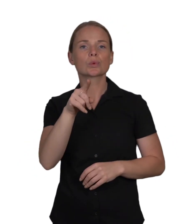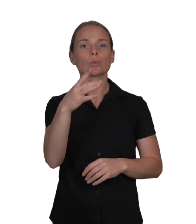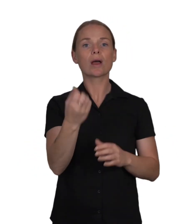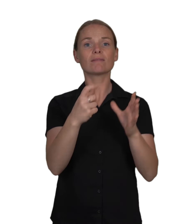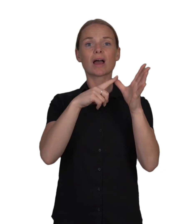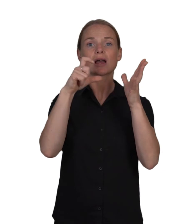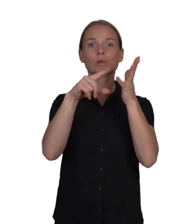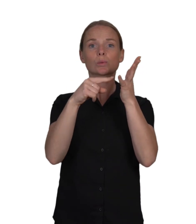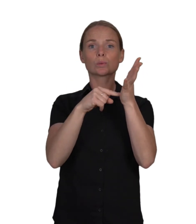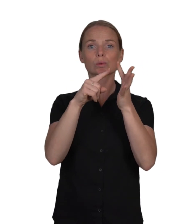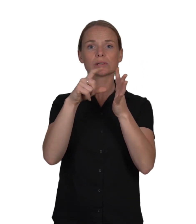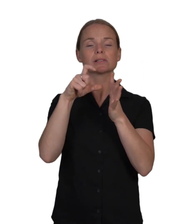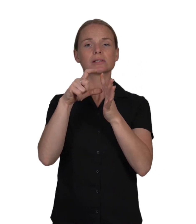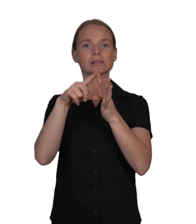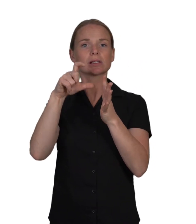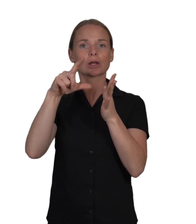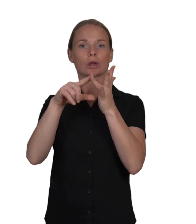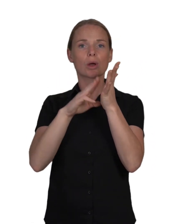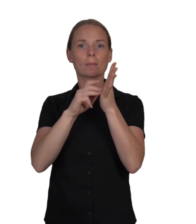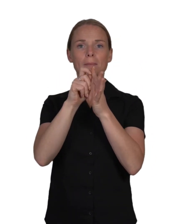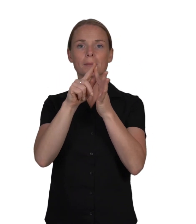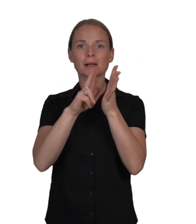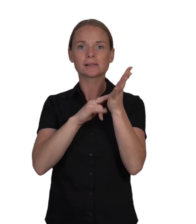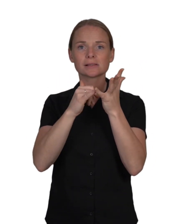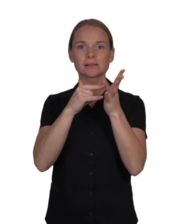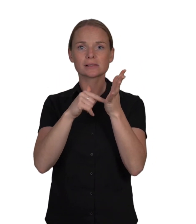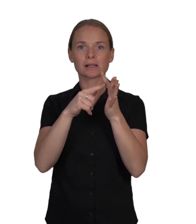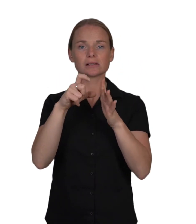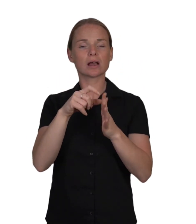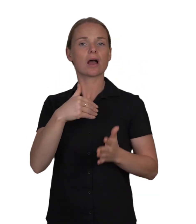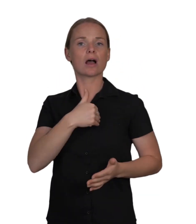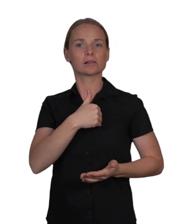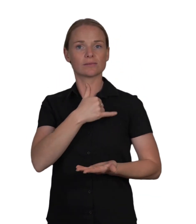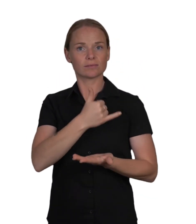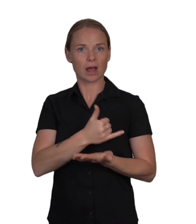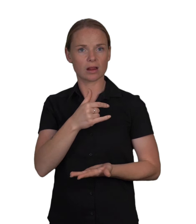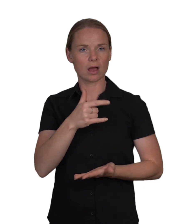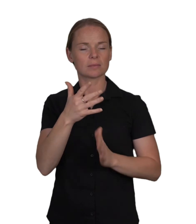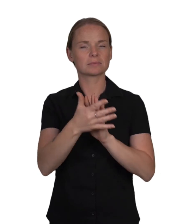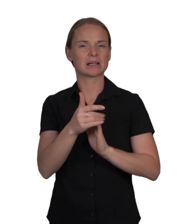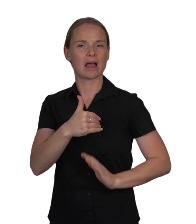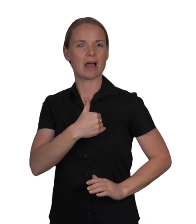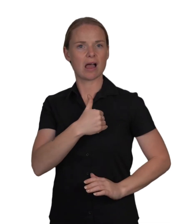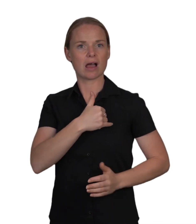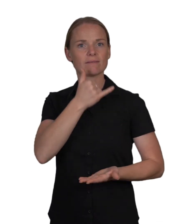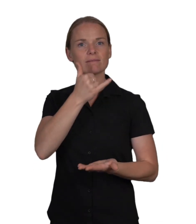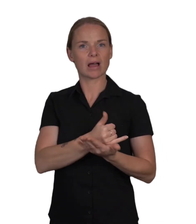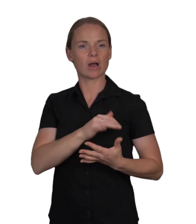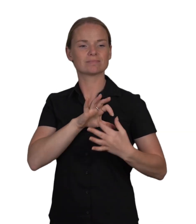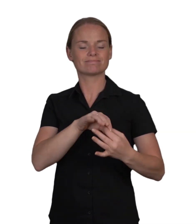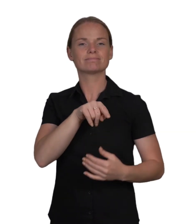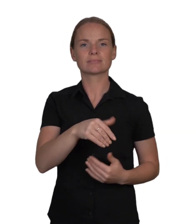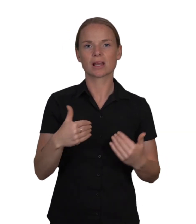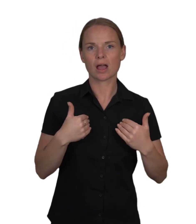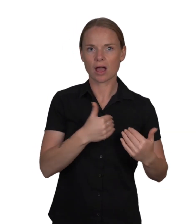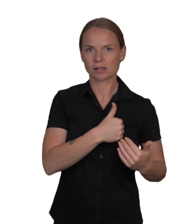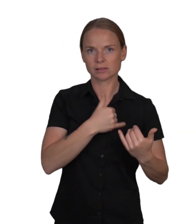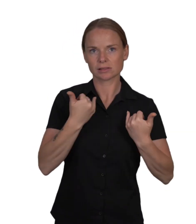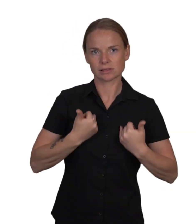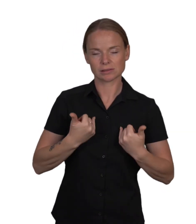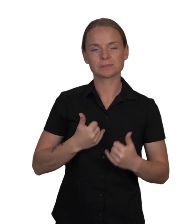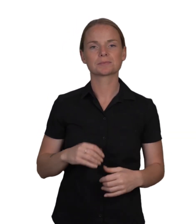acute decompensated heart failure.